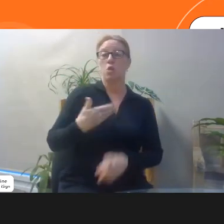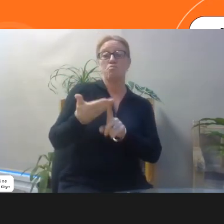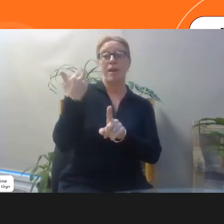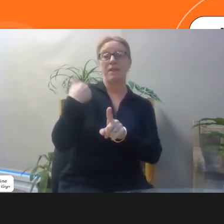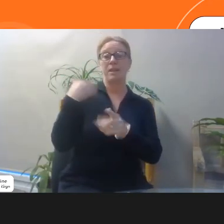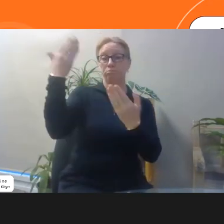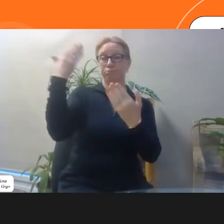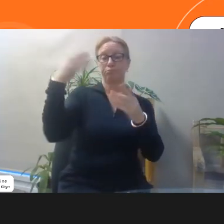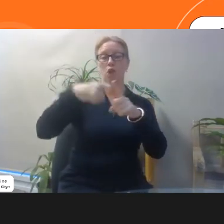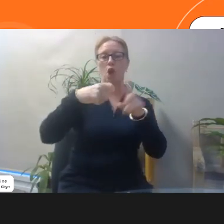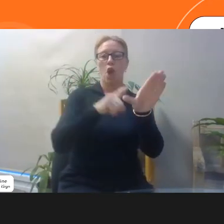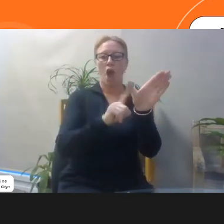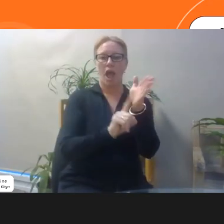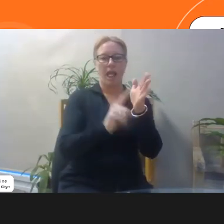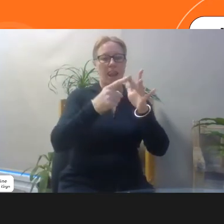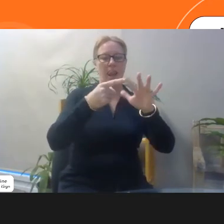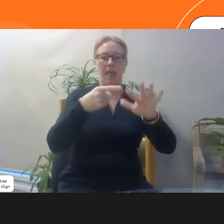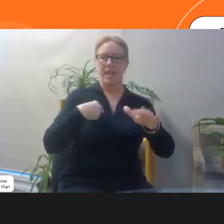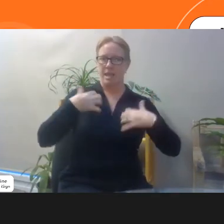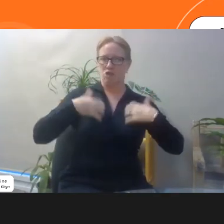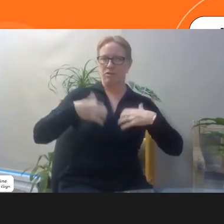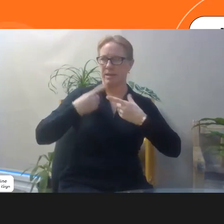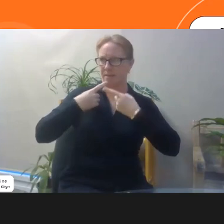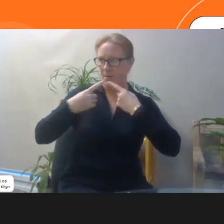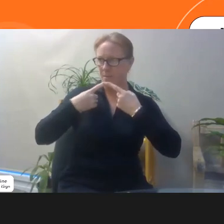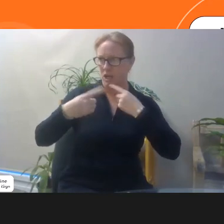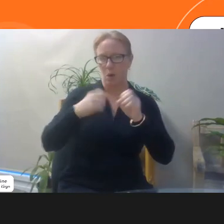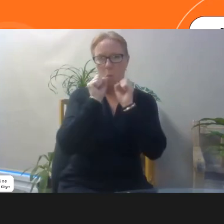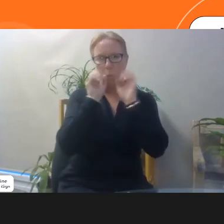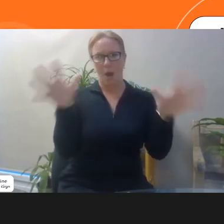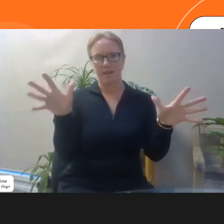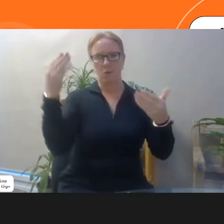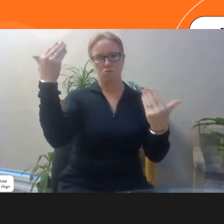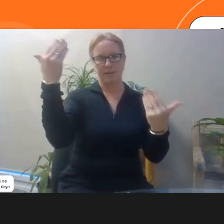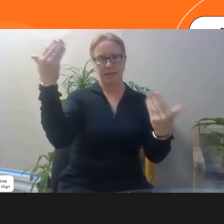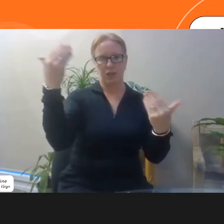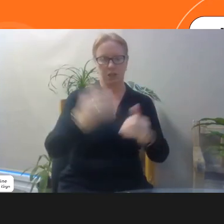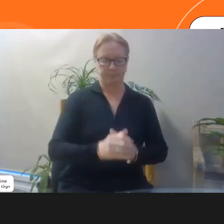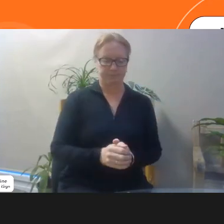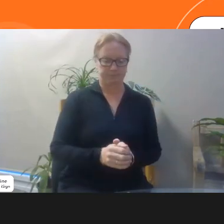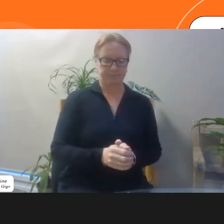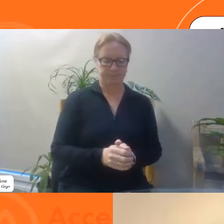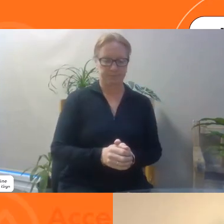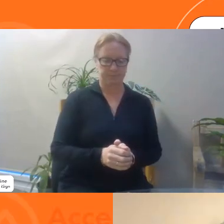was a really insightful and wonderful presentation. Yeah, thank you,